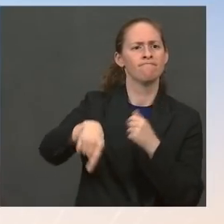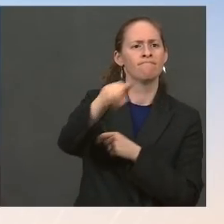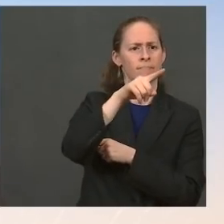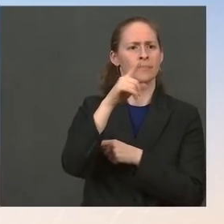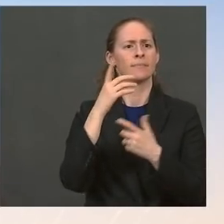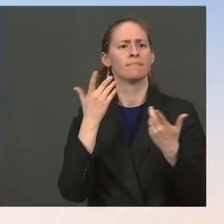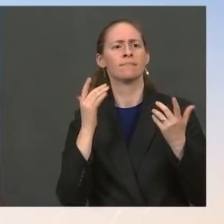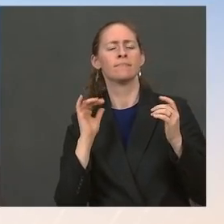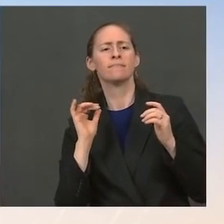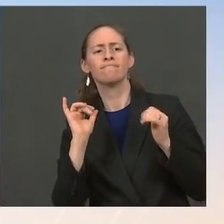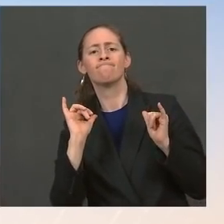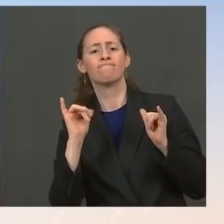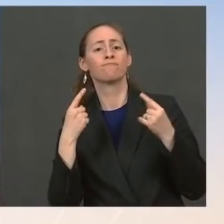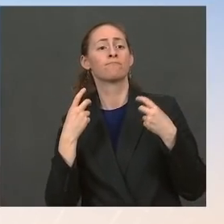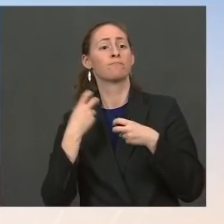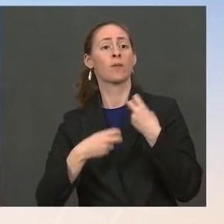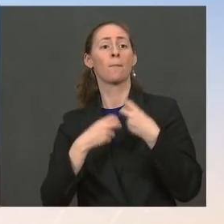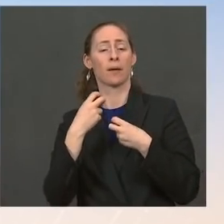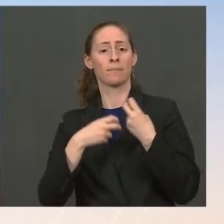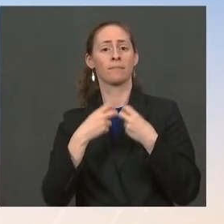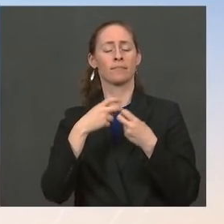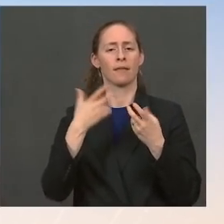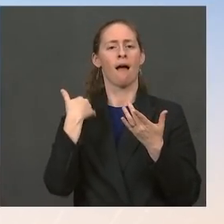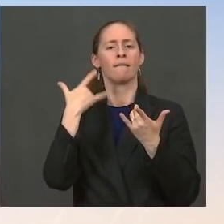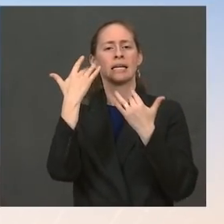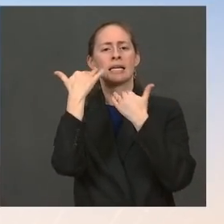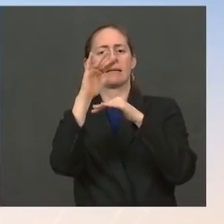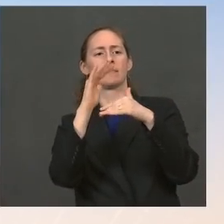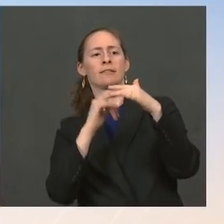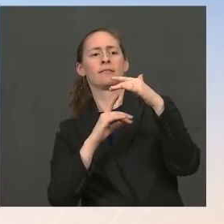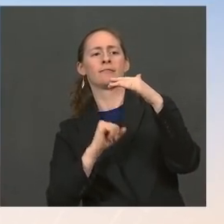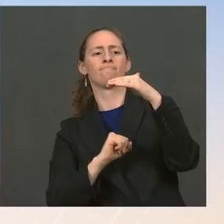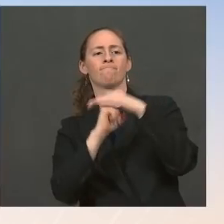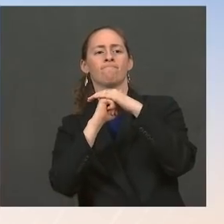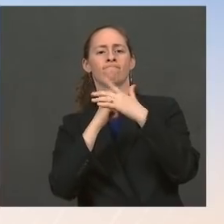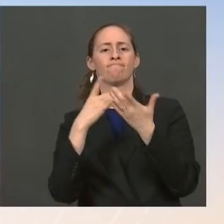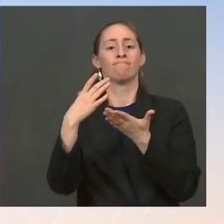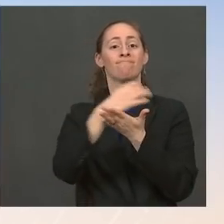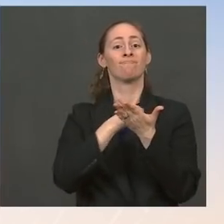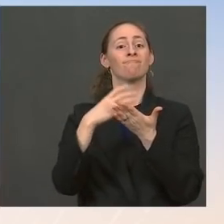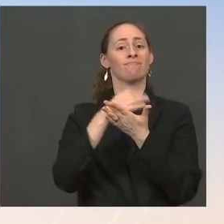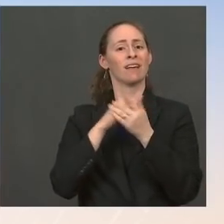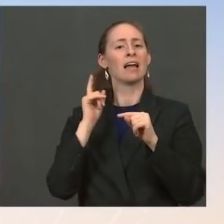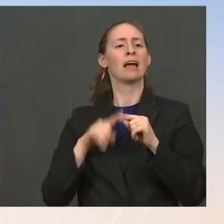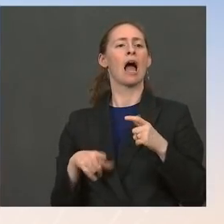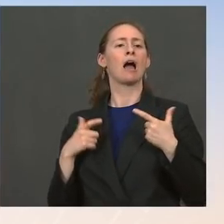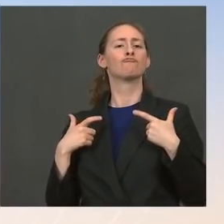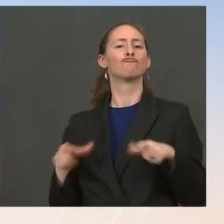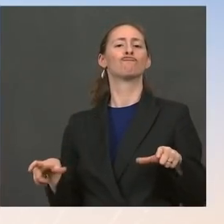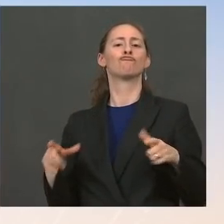which a lot of activists say would mean that a lot of low-income families would no longer qualify for that basic needs allowance,